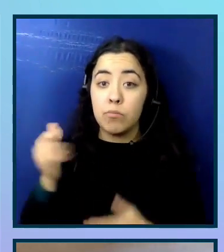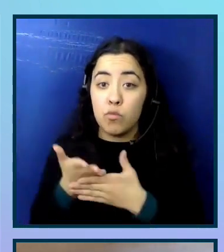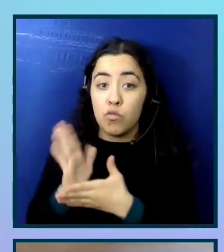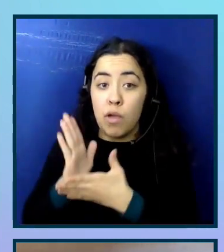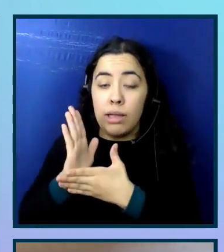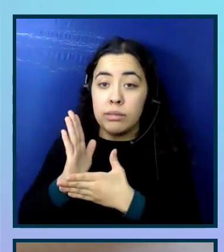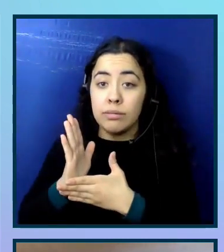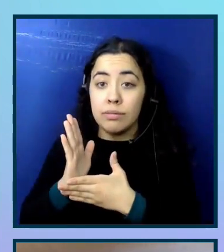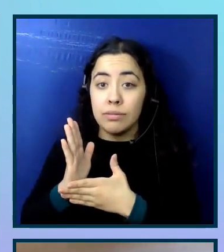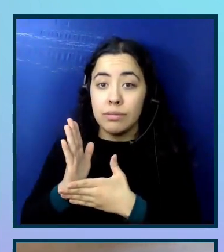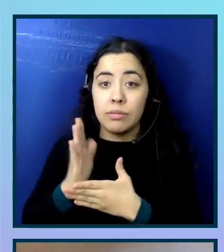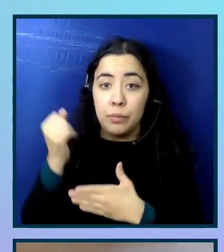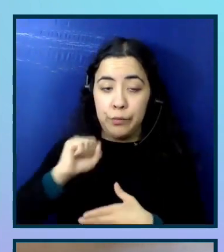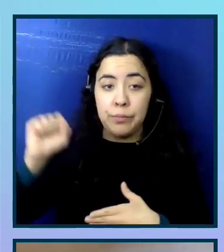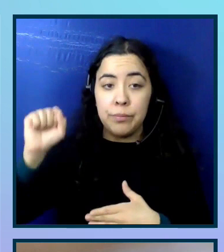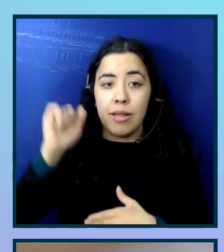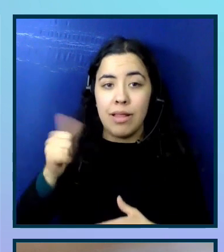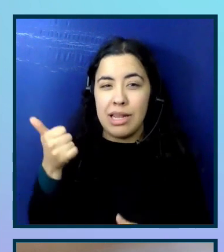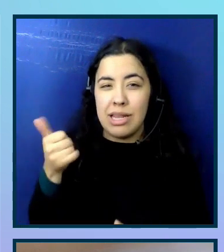in the 1970's and the 80's.